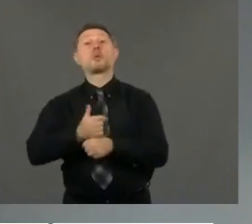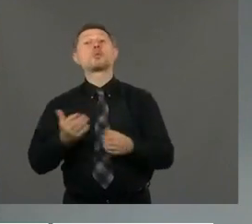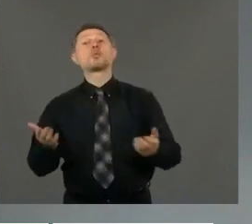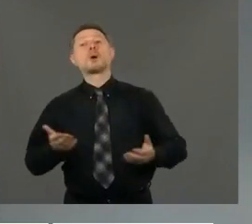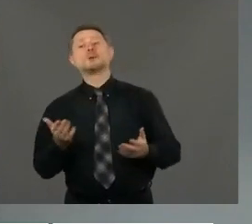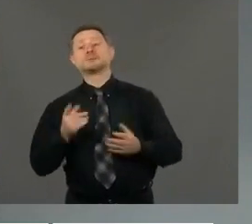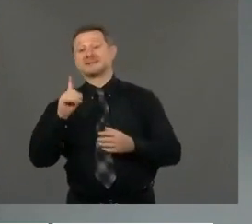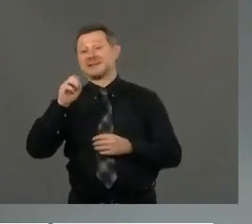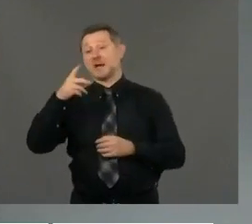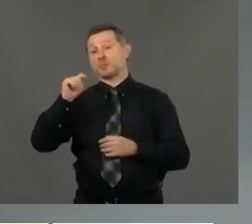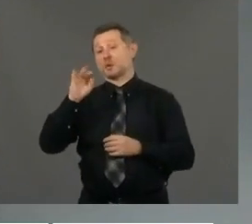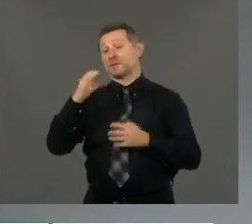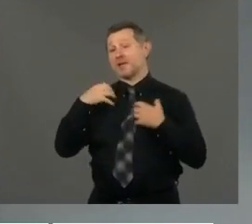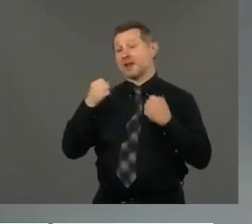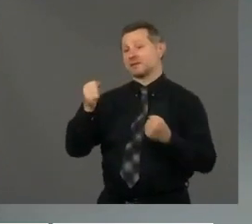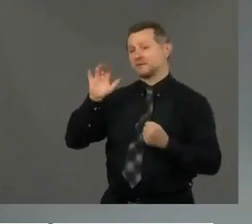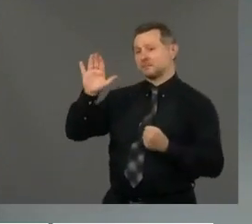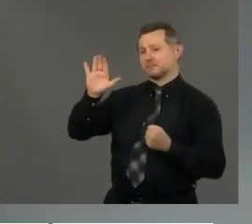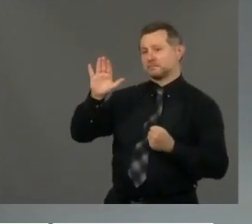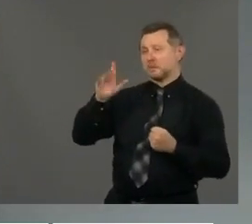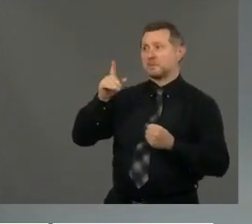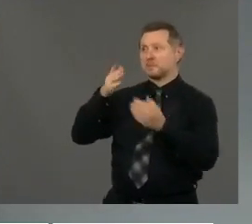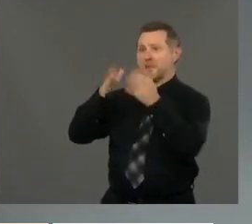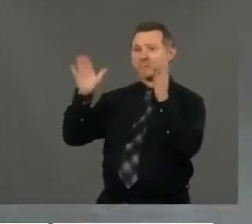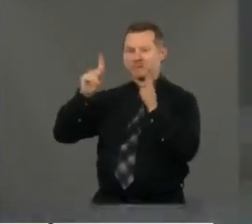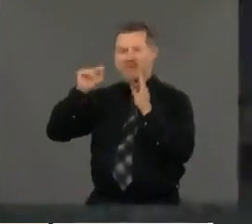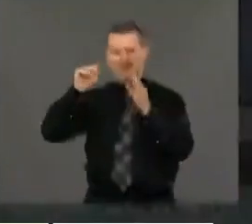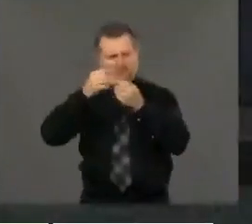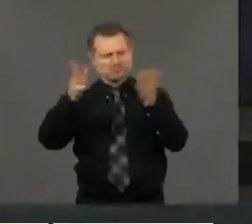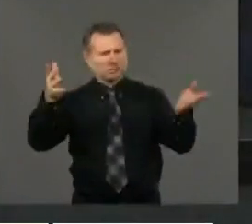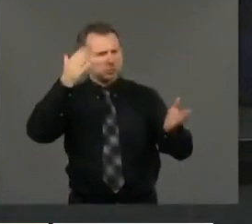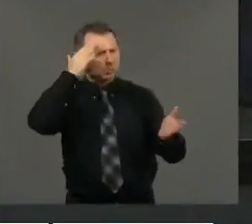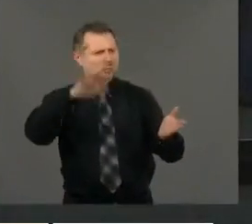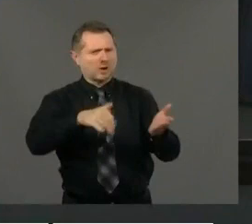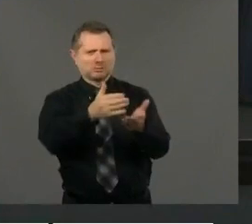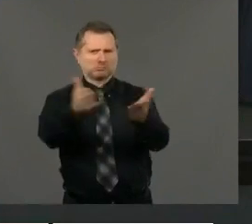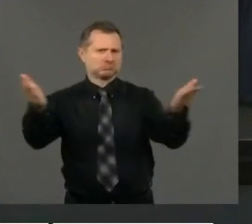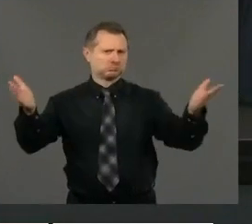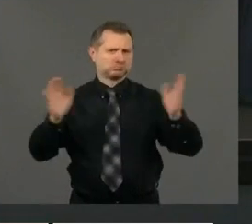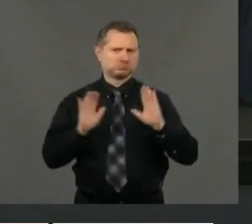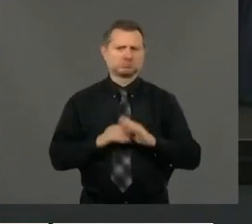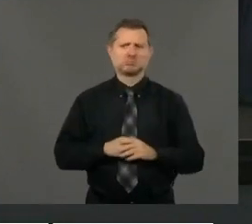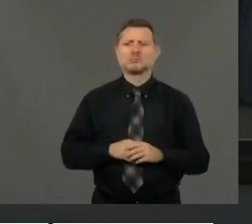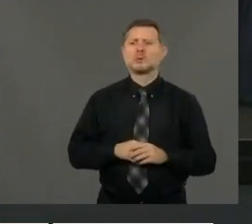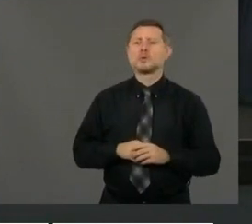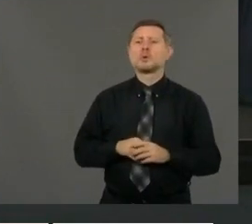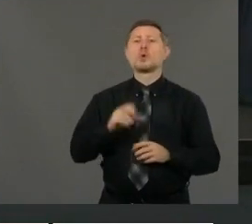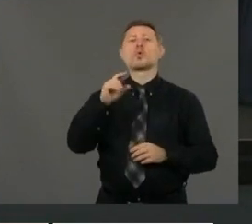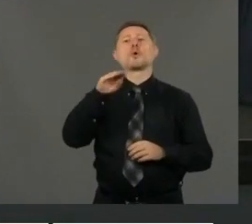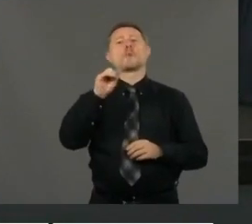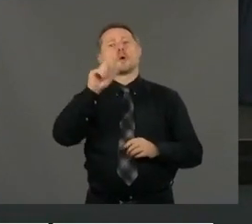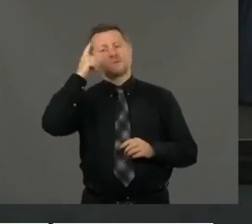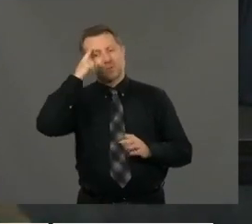POLICY, B OF THE WORKFORCE ITSELF, BECAUSE THAT IS WHEN INFECTIONS CAME EARLY ON. THOSE FACTS WOULD NOT BE